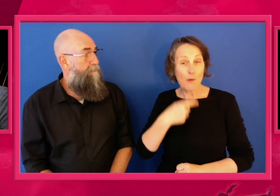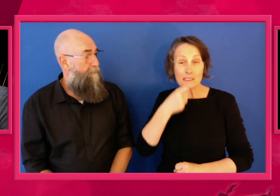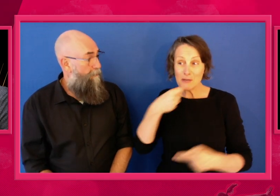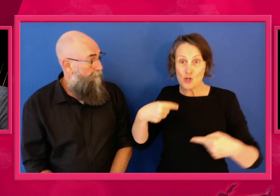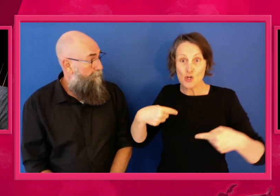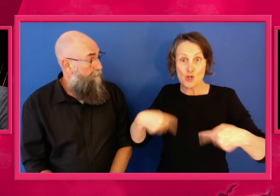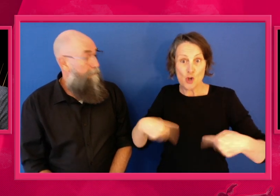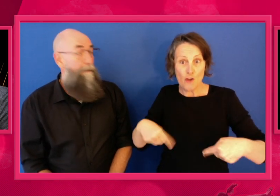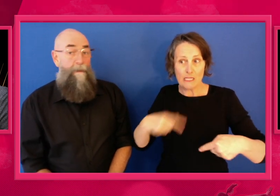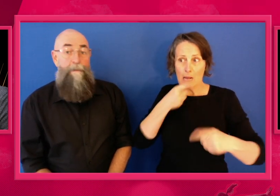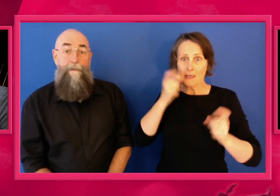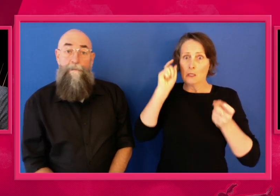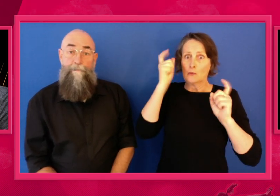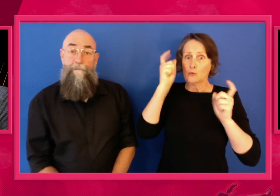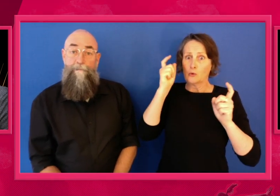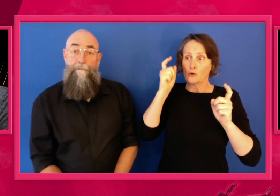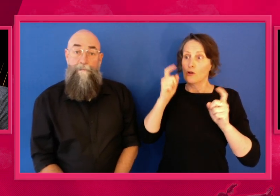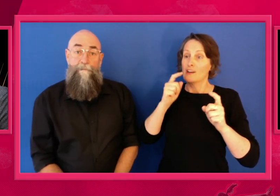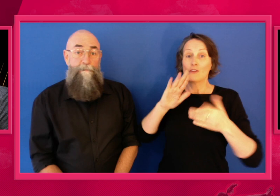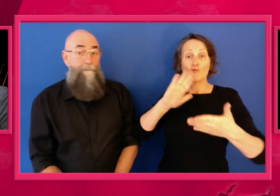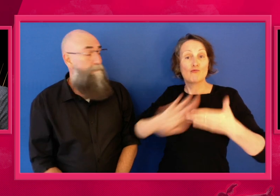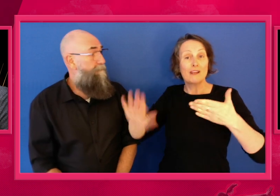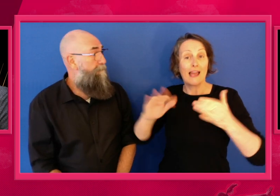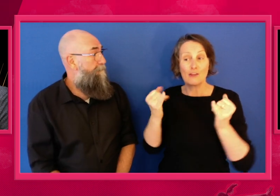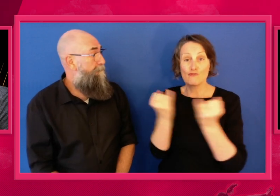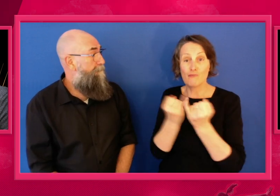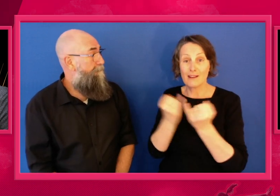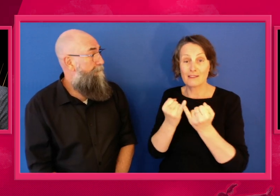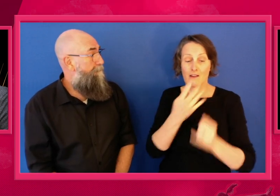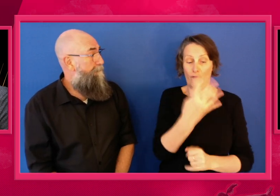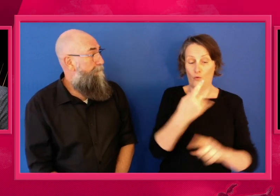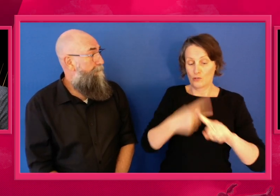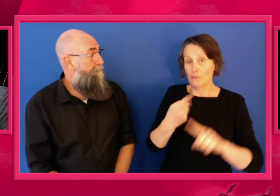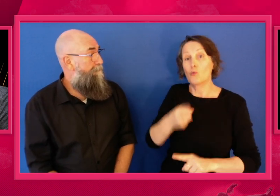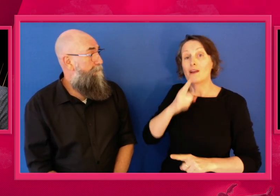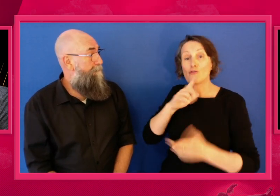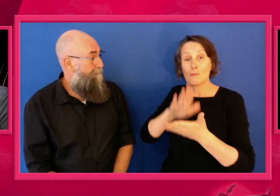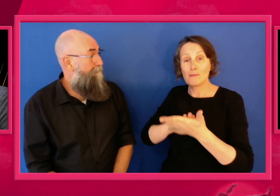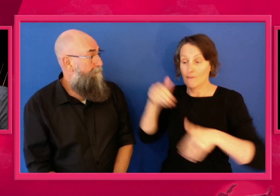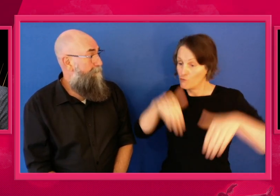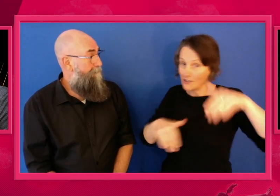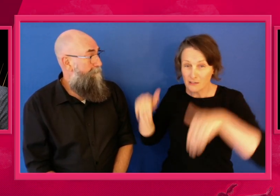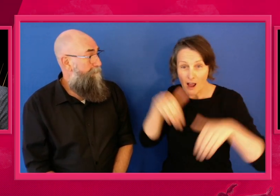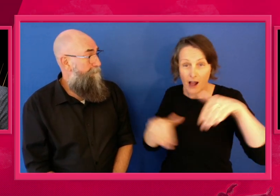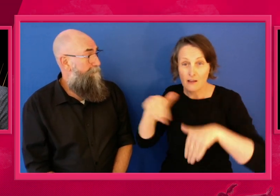anxious during that relay race last night. The 4x100 metres freestyle 34 points gold